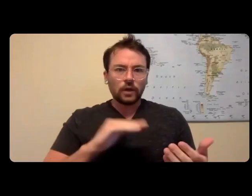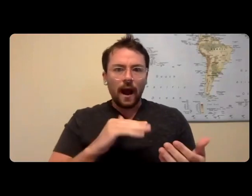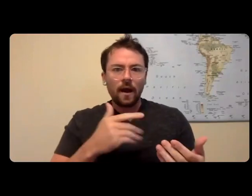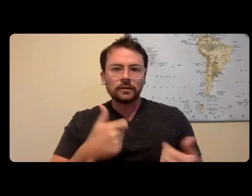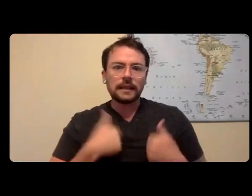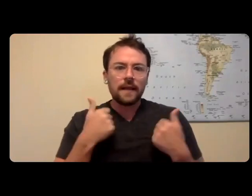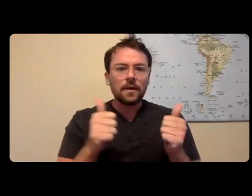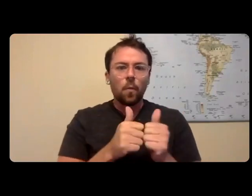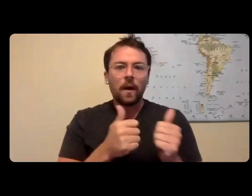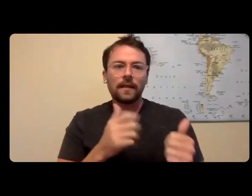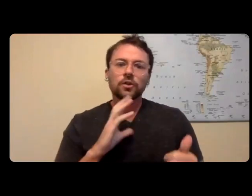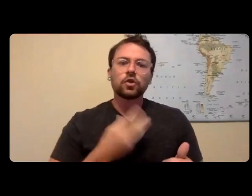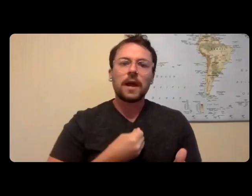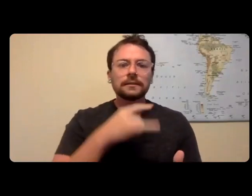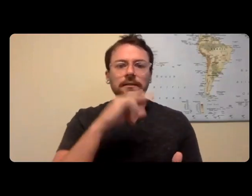of their dorm.